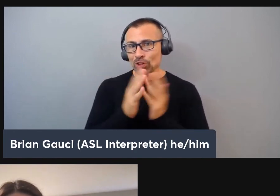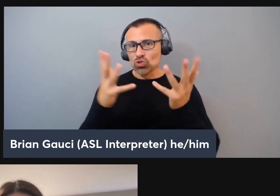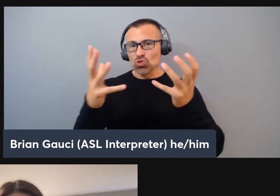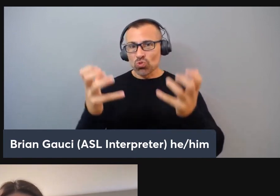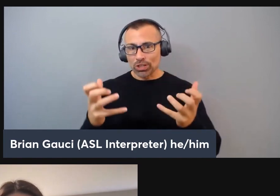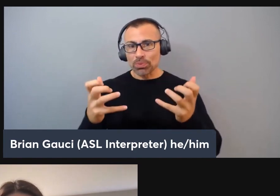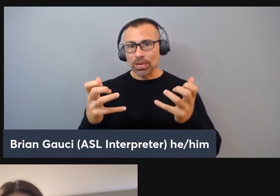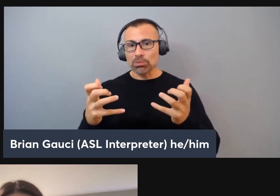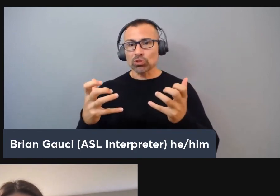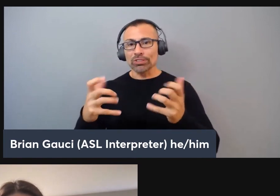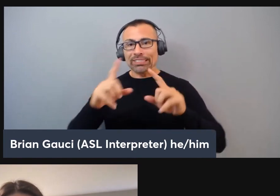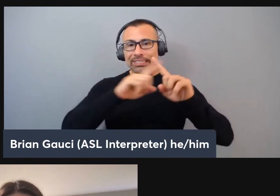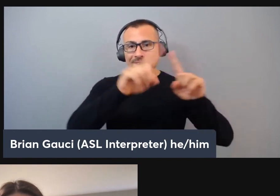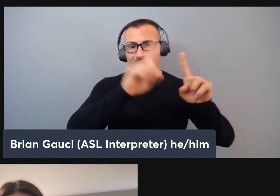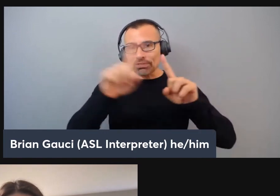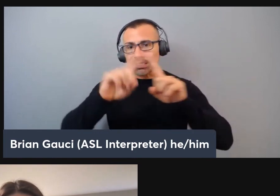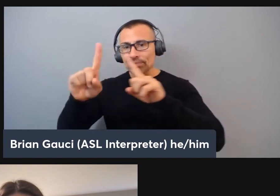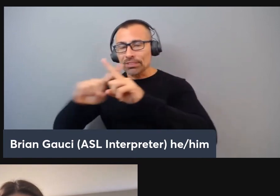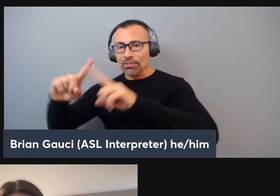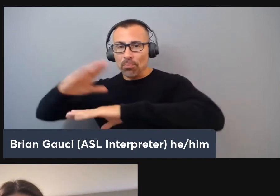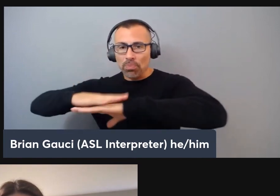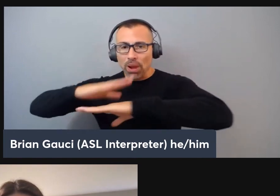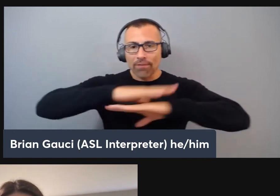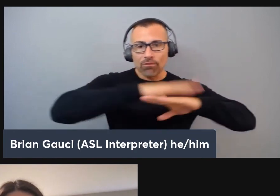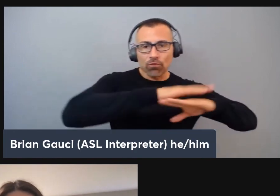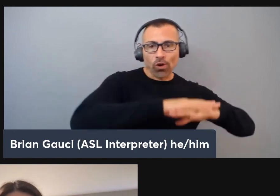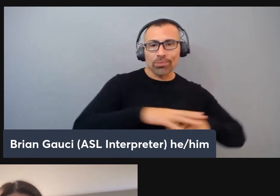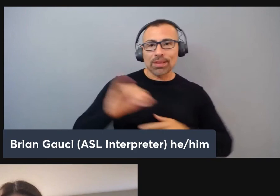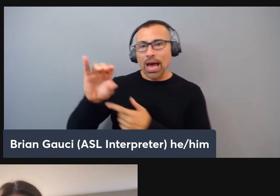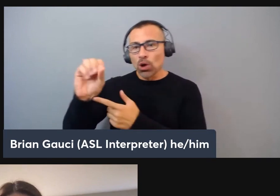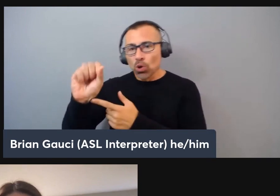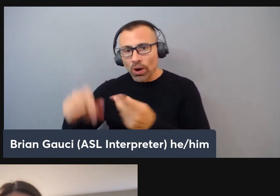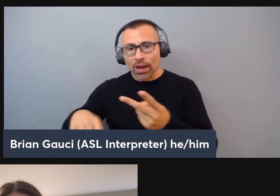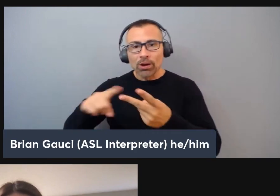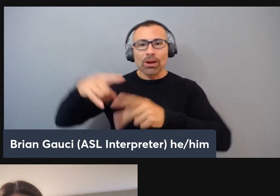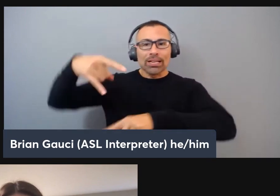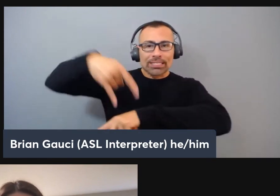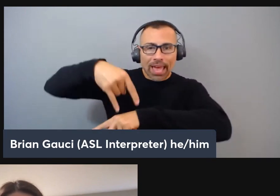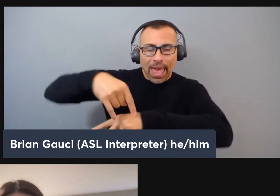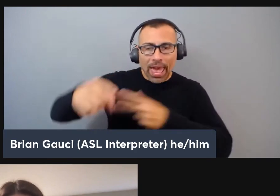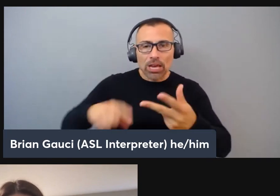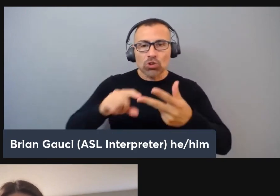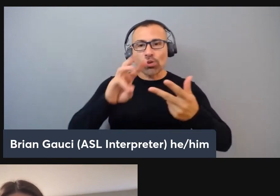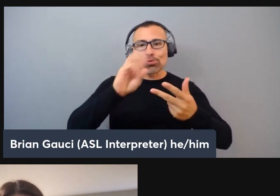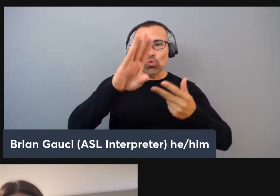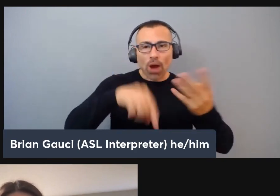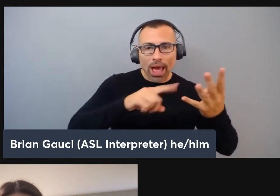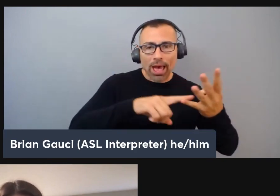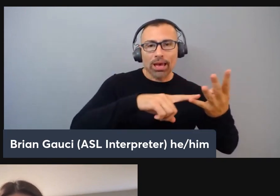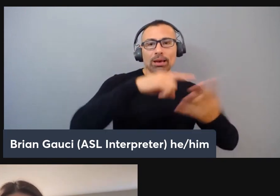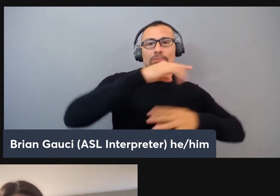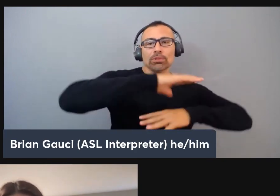on all target platforms. So like iOS, Android, web, and desktop. So we're definitely working on that. That is our biggest priority for this year.